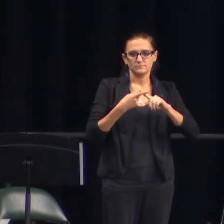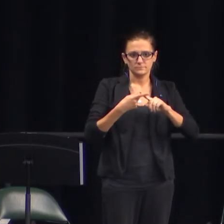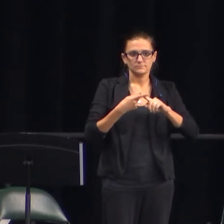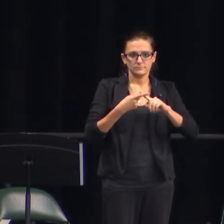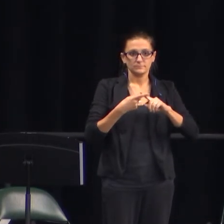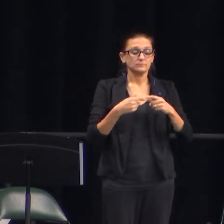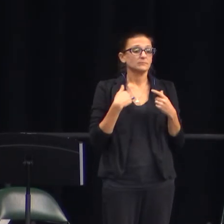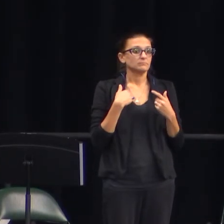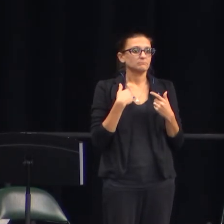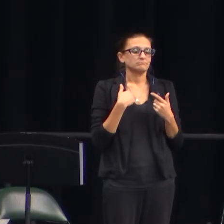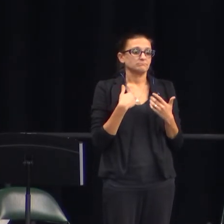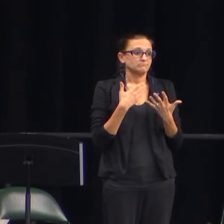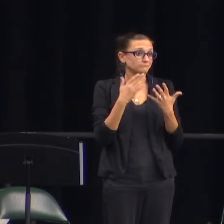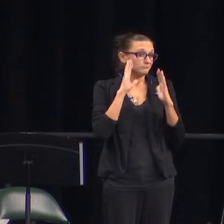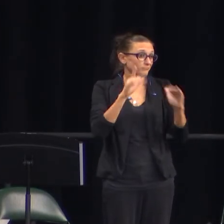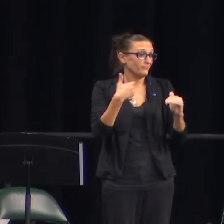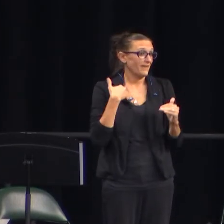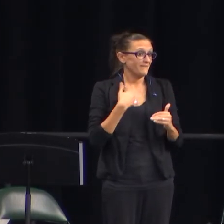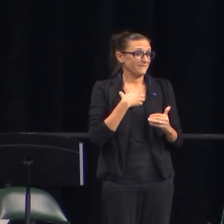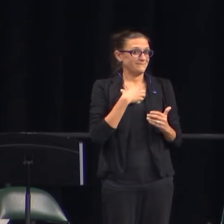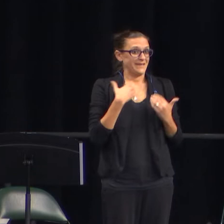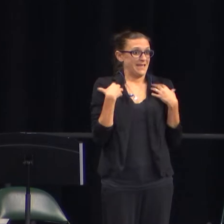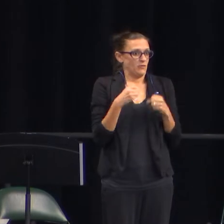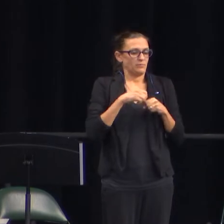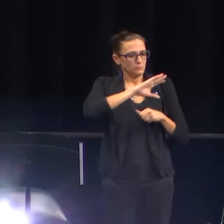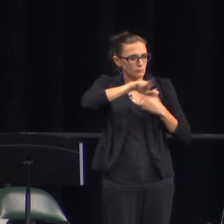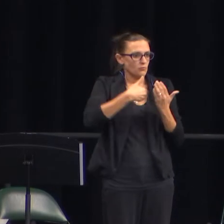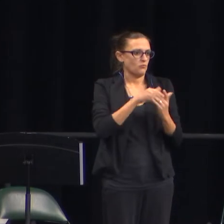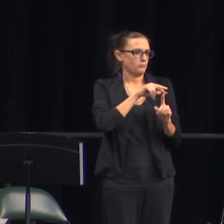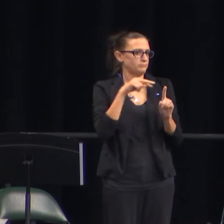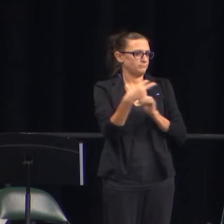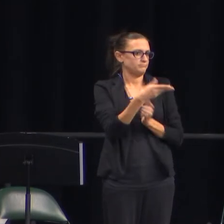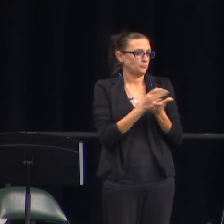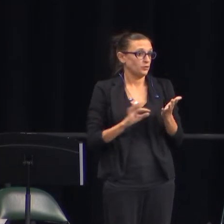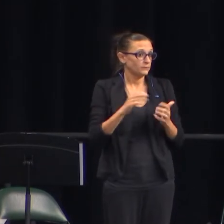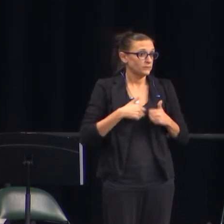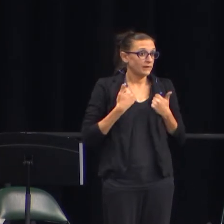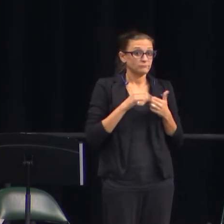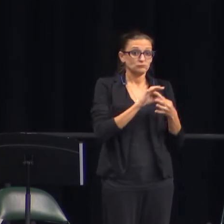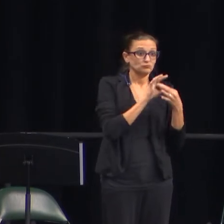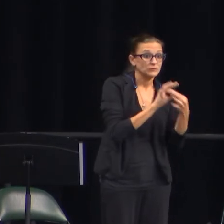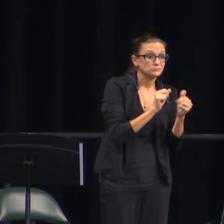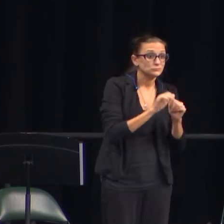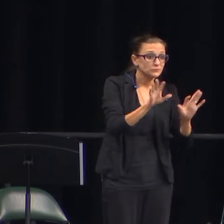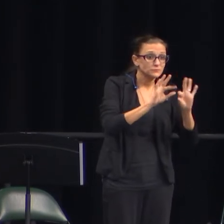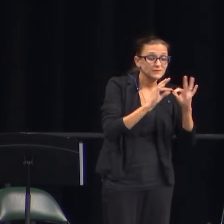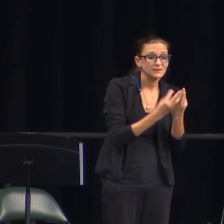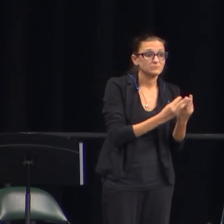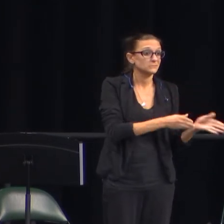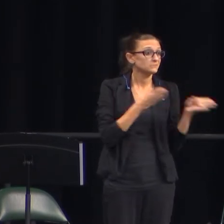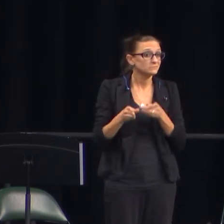I wish you health in all facets of your life, from relationships with your family and friends,